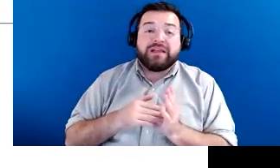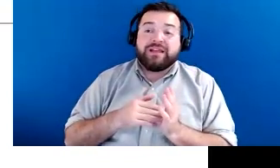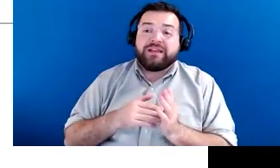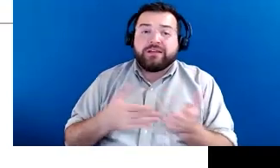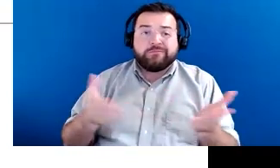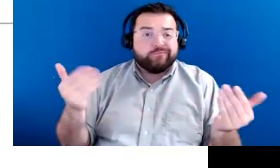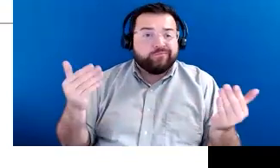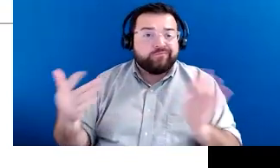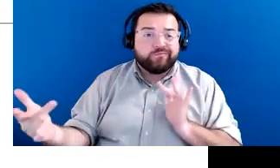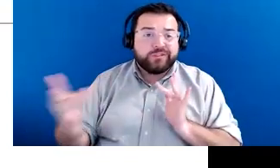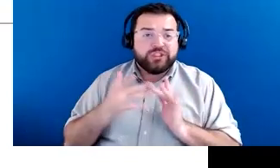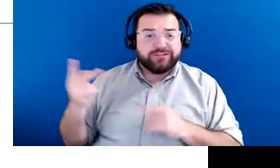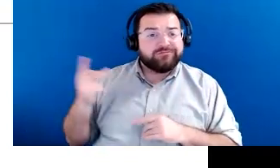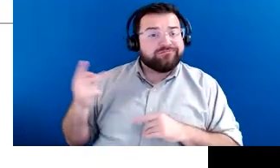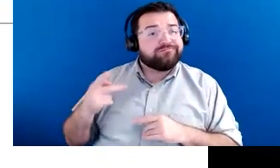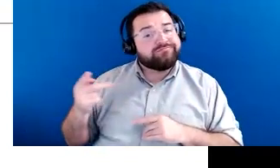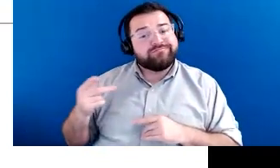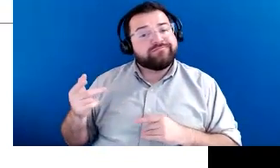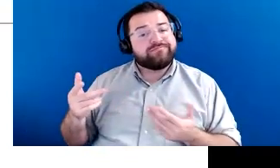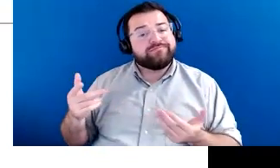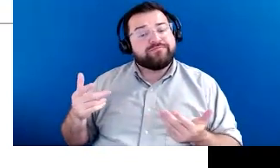to reach out to either one of us as we go through this.